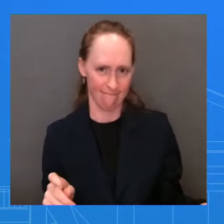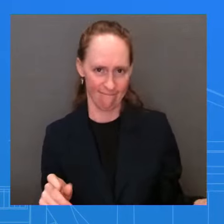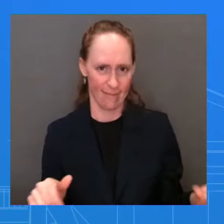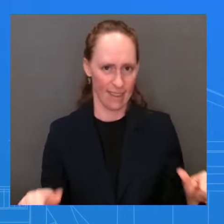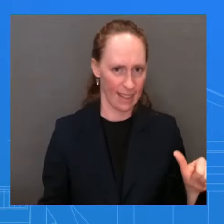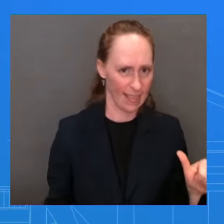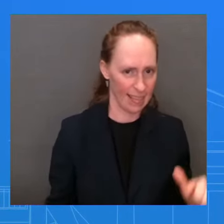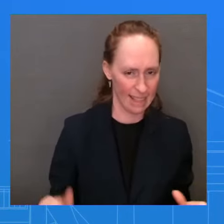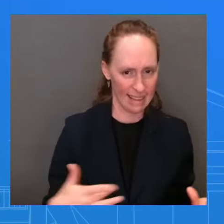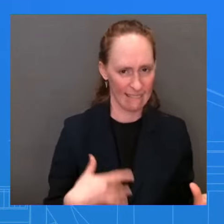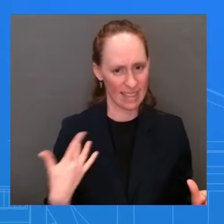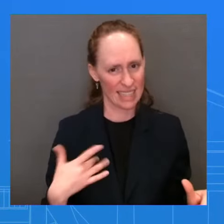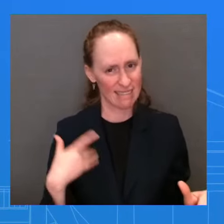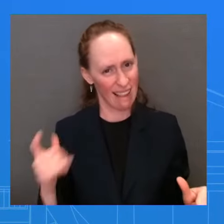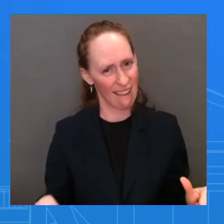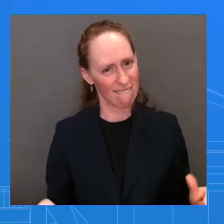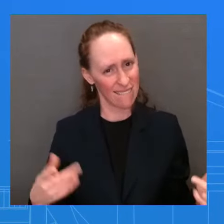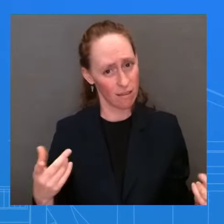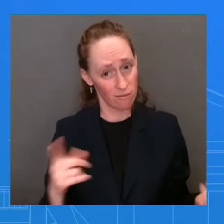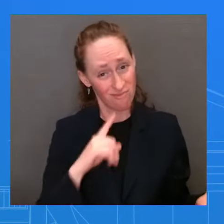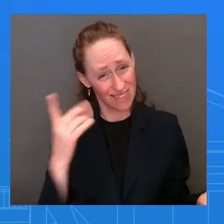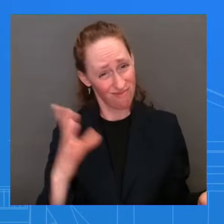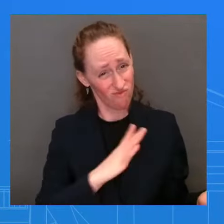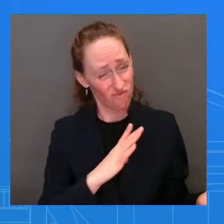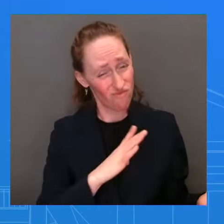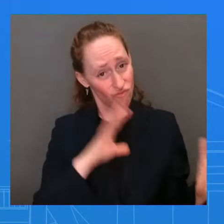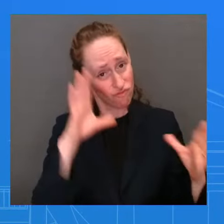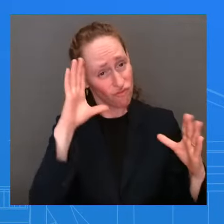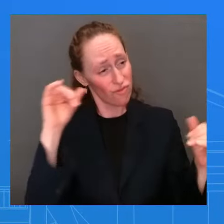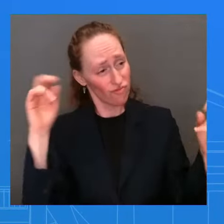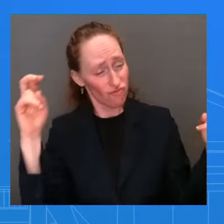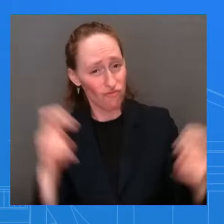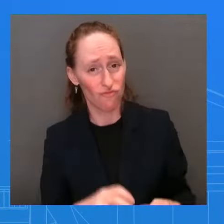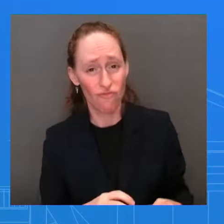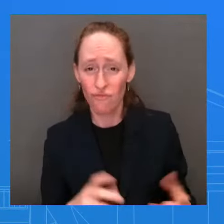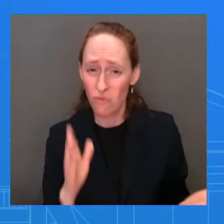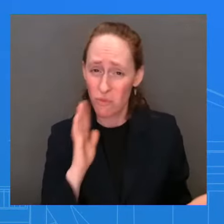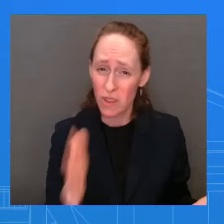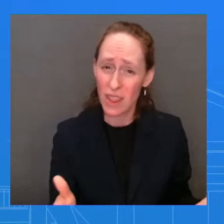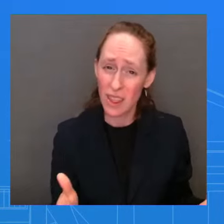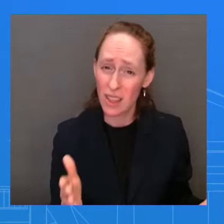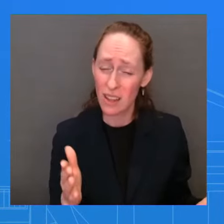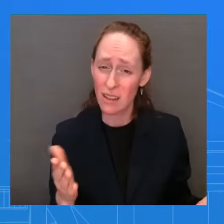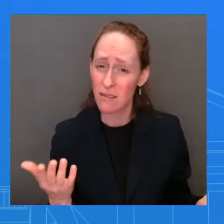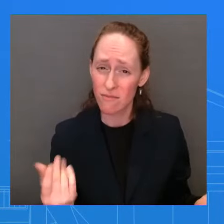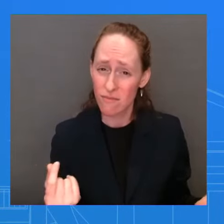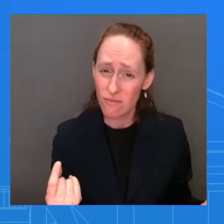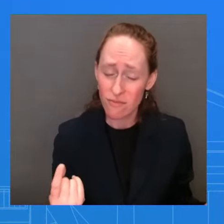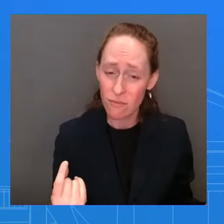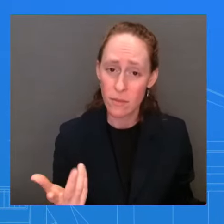Is that something that he is ready, from that specific suggestion, to start at? Ms. Jean-Pierre: So, look, here's what --